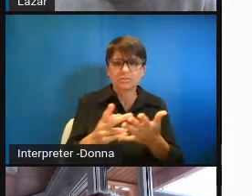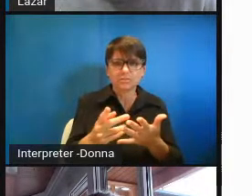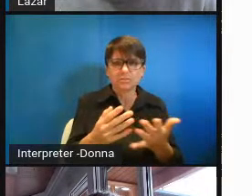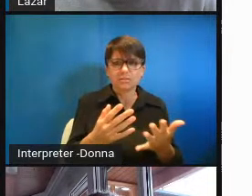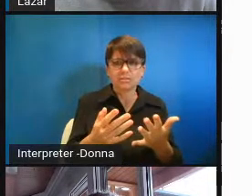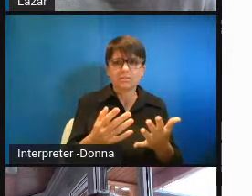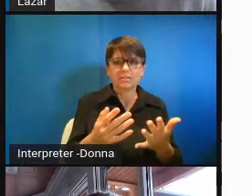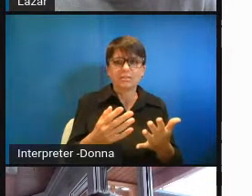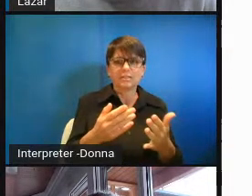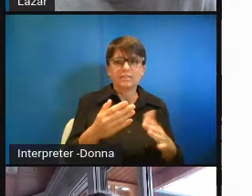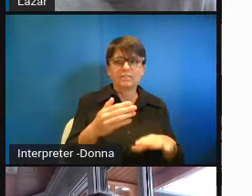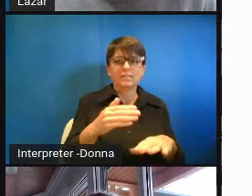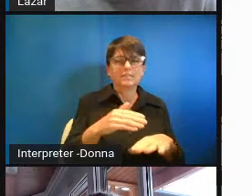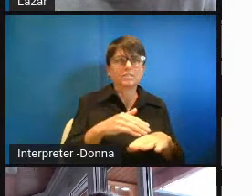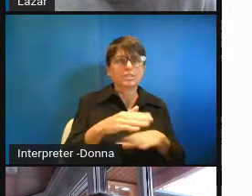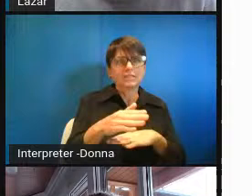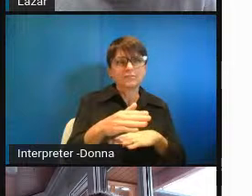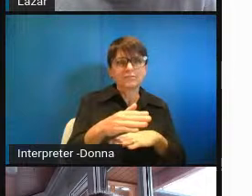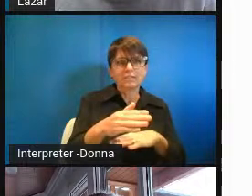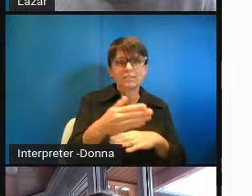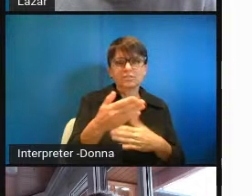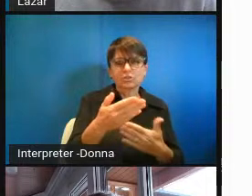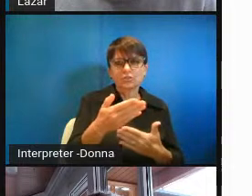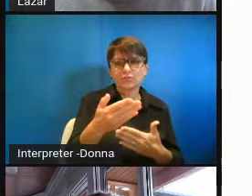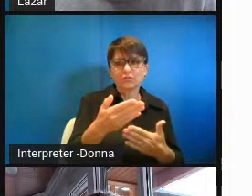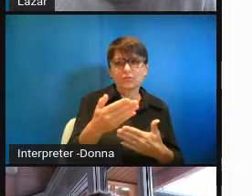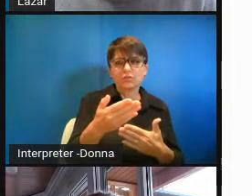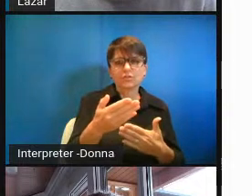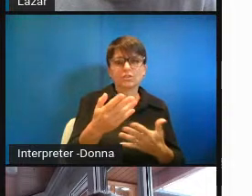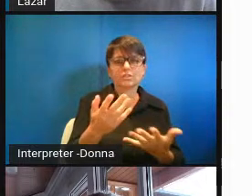Delivery saver. Sign in. Register.